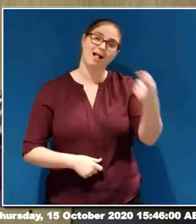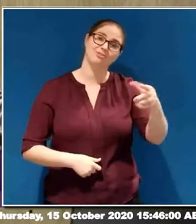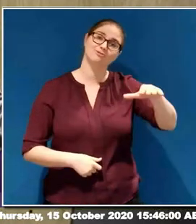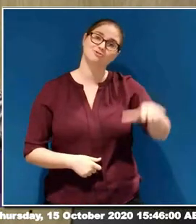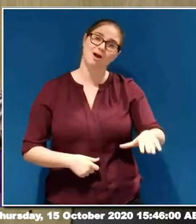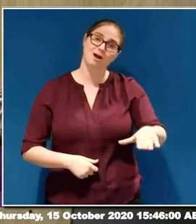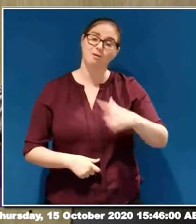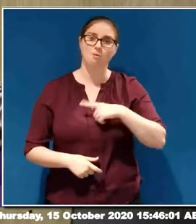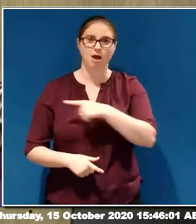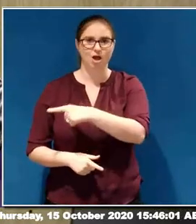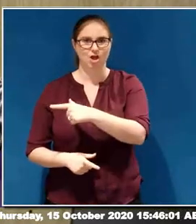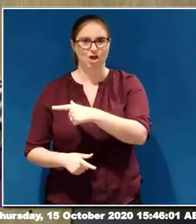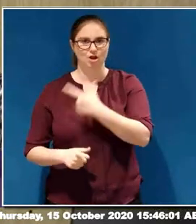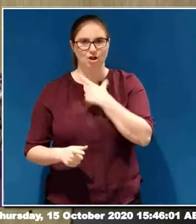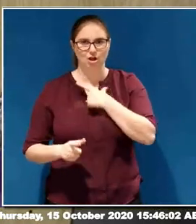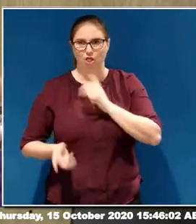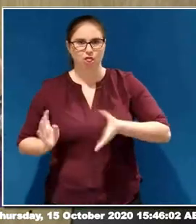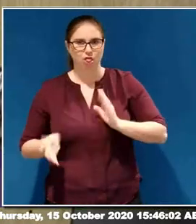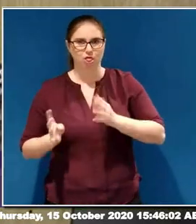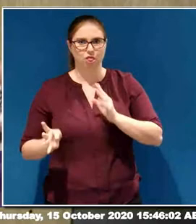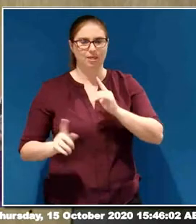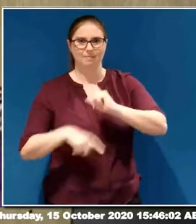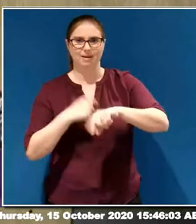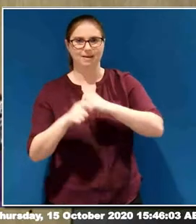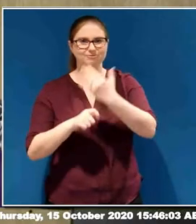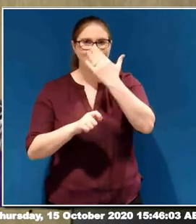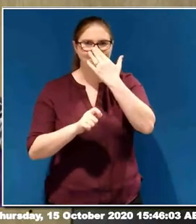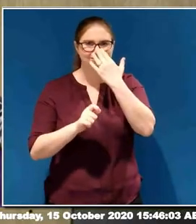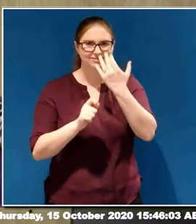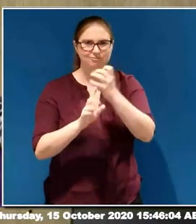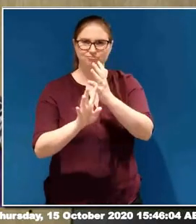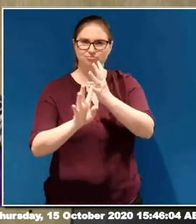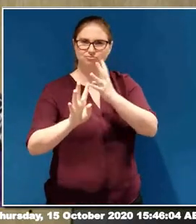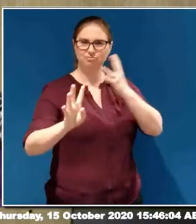bigger boys and, you know, pushing to get to the front of the line.